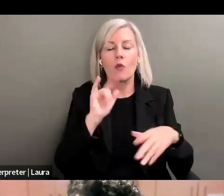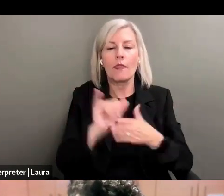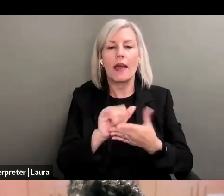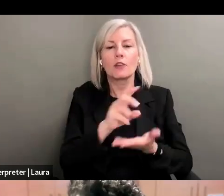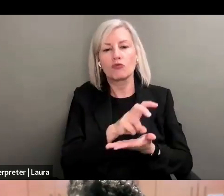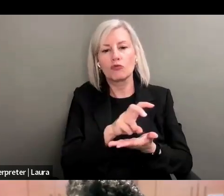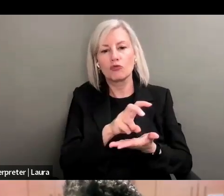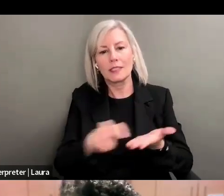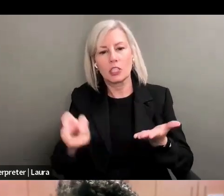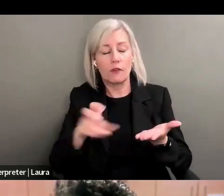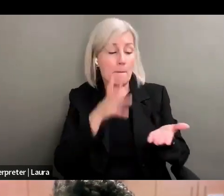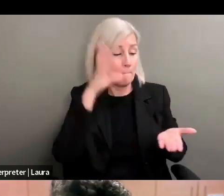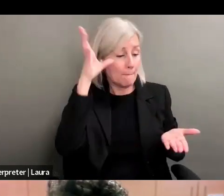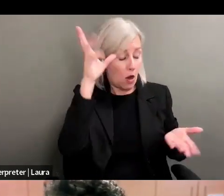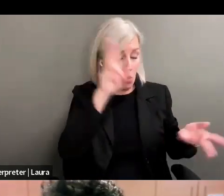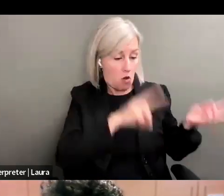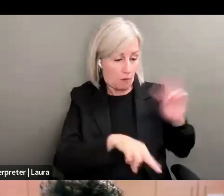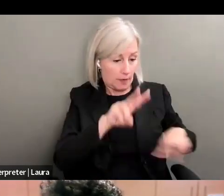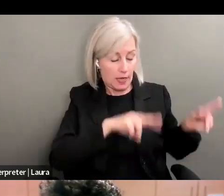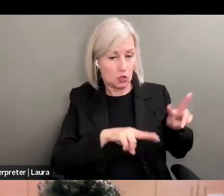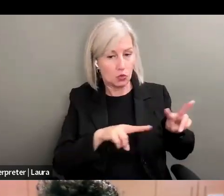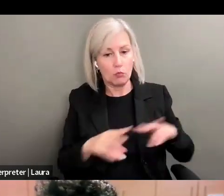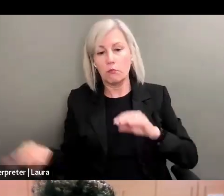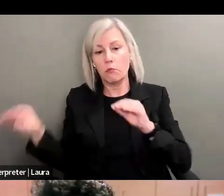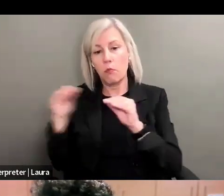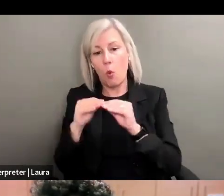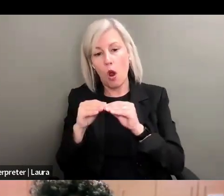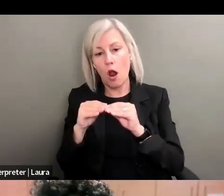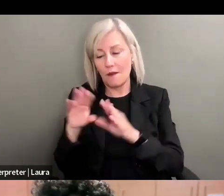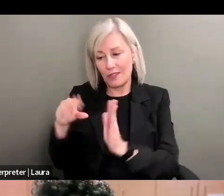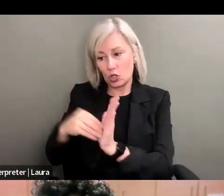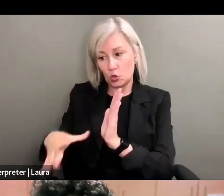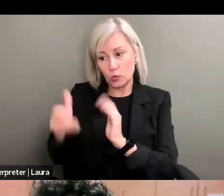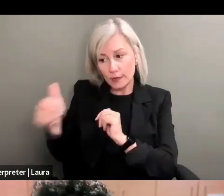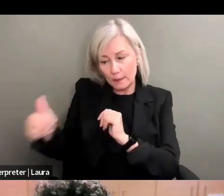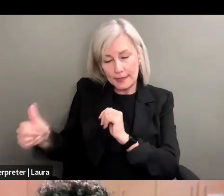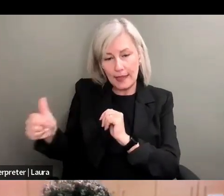parent observation to more of student scoring themselves because I think it